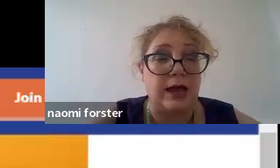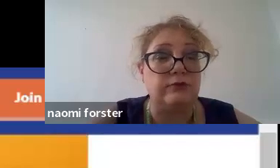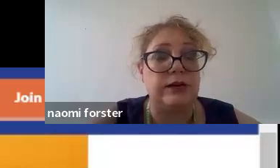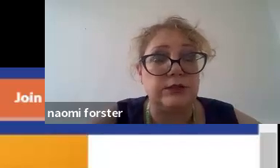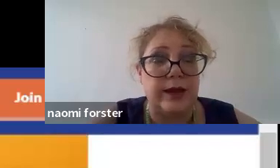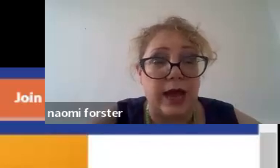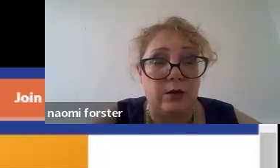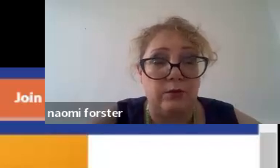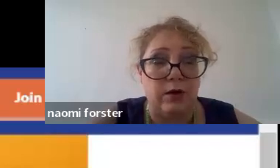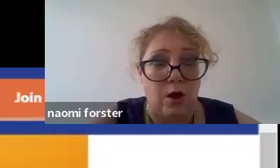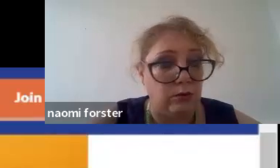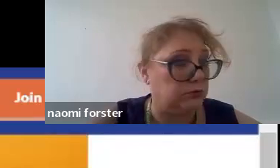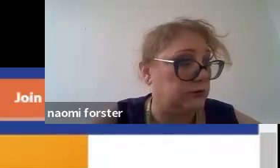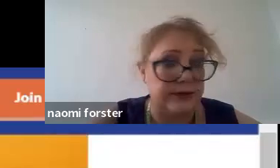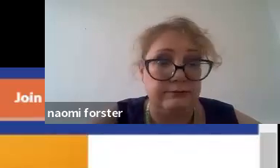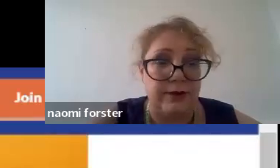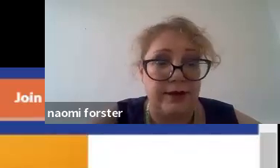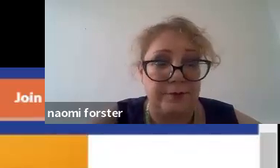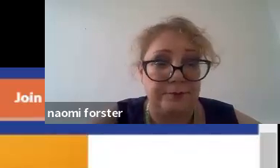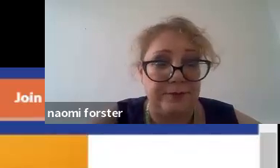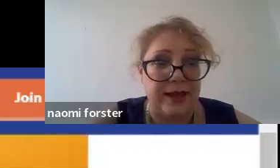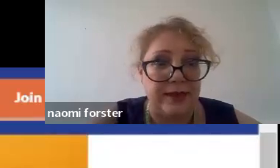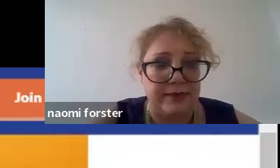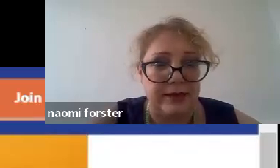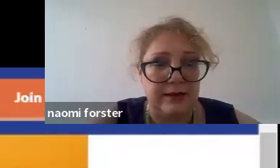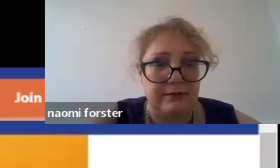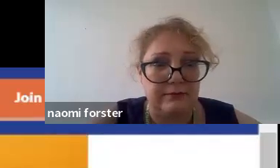I hadn't realised quite how old the